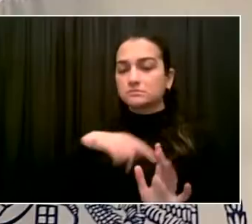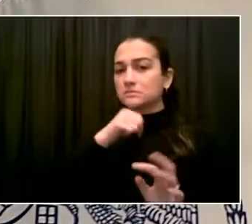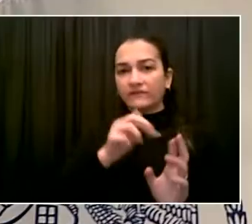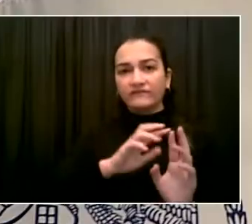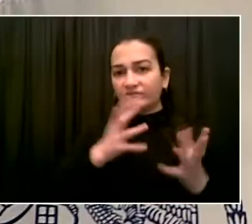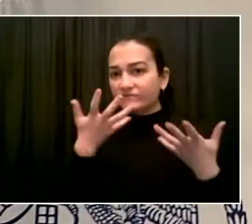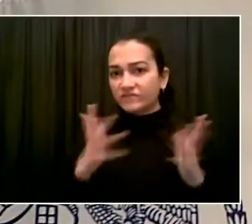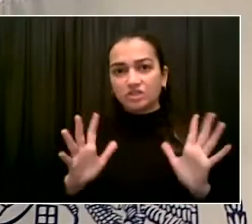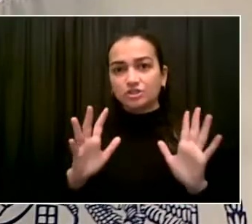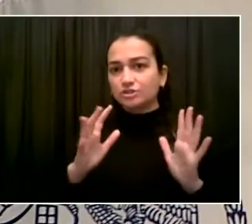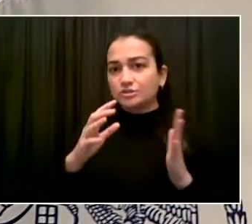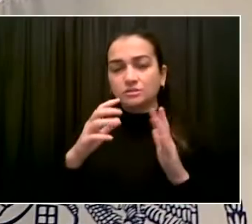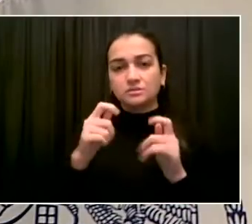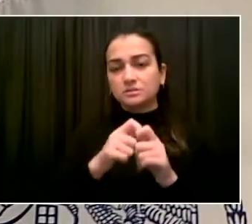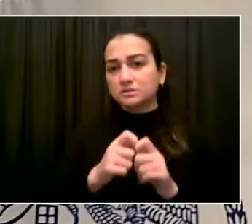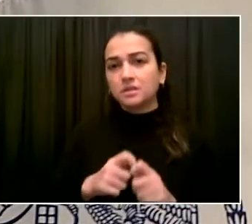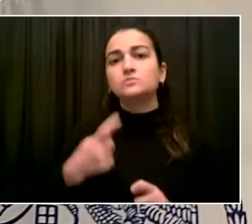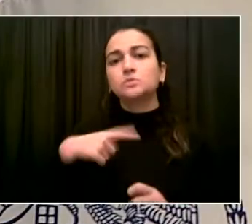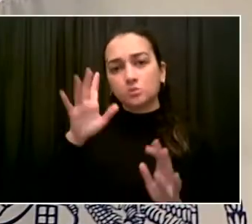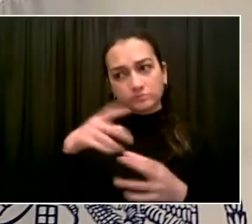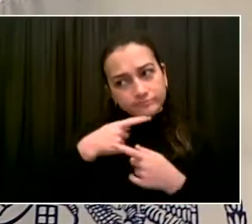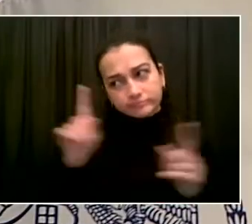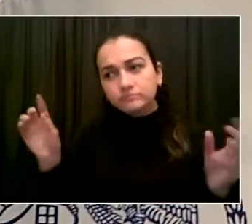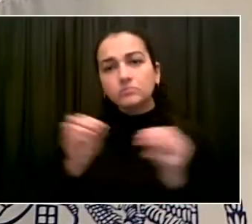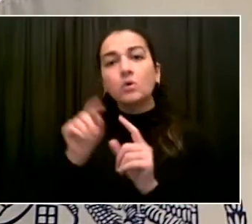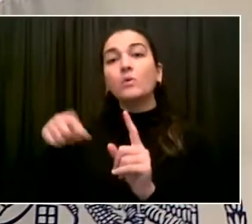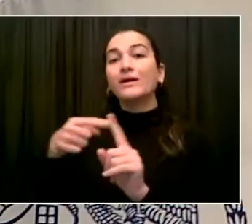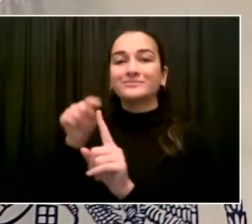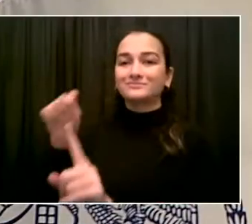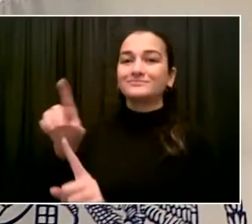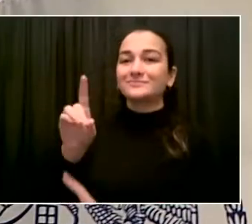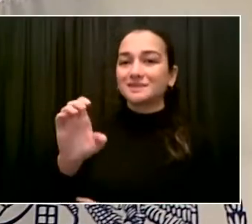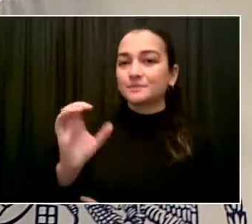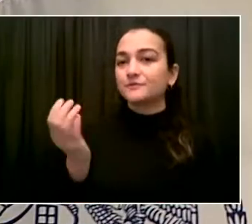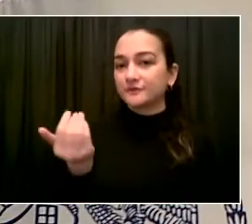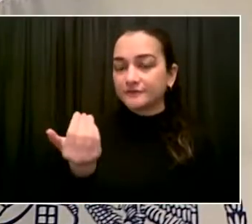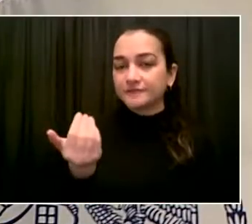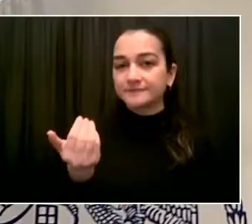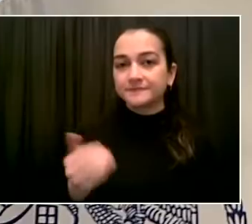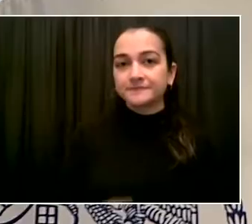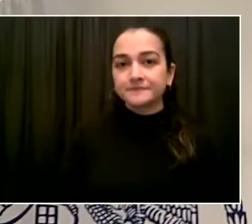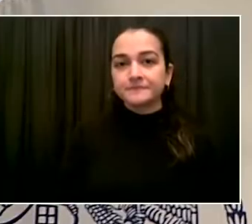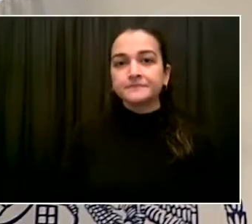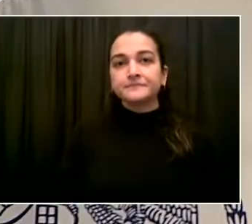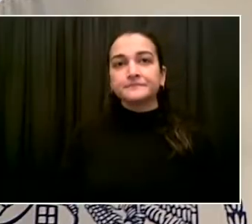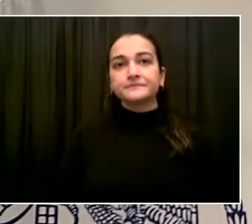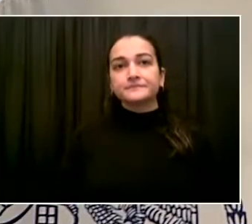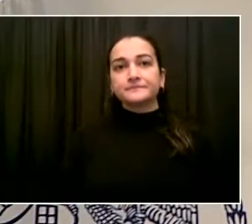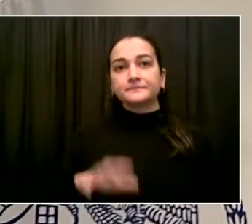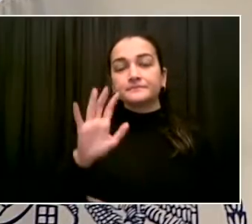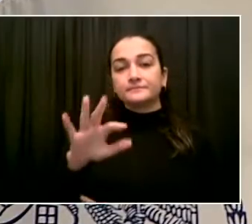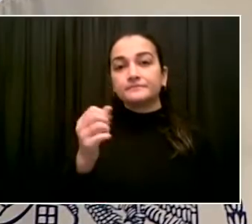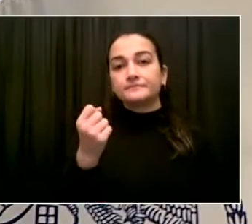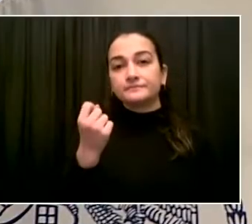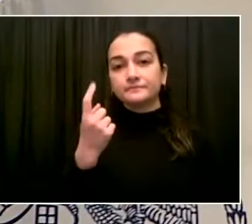THE BROAD STRO,KE IN PERSON EMPLOYMENT THE RESULTS IS OBVIOUSLY DIFFERENT,